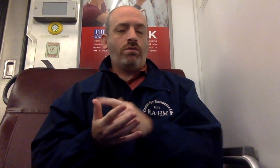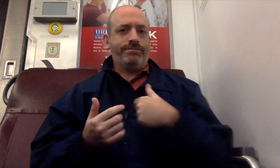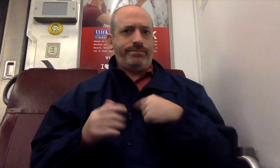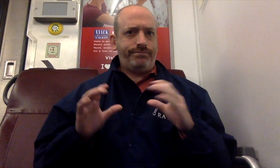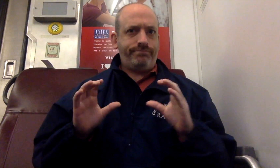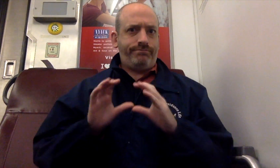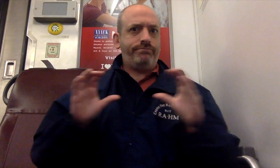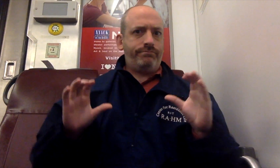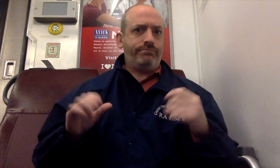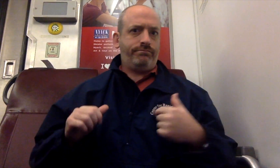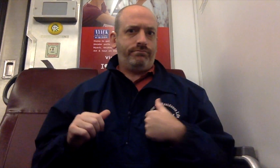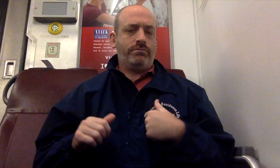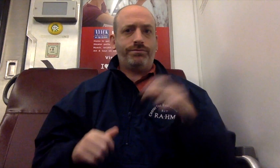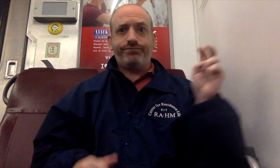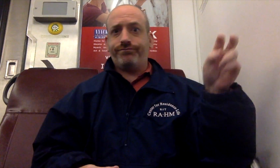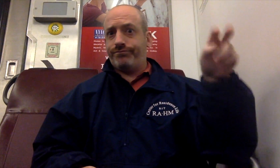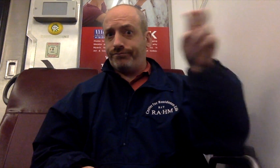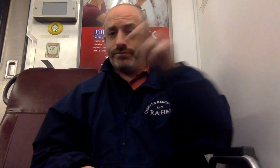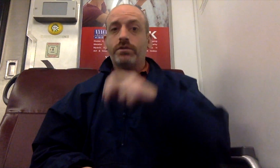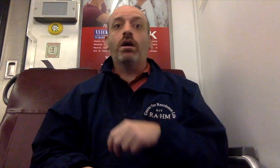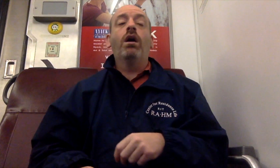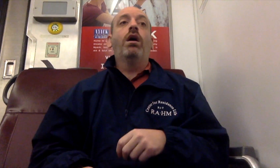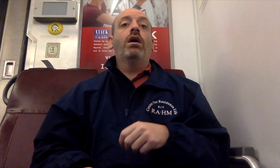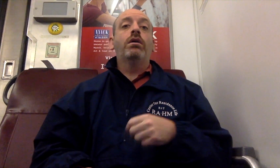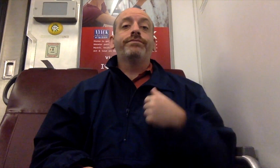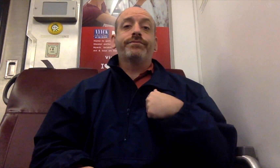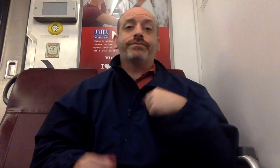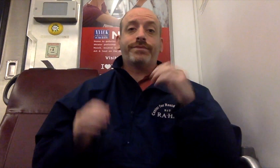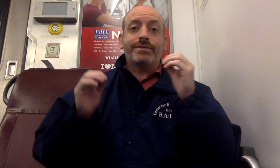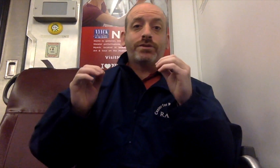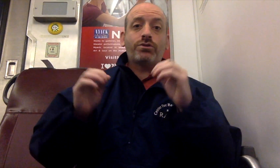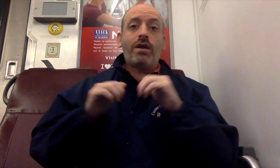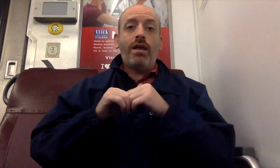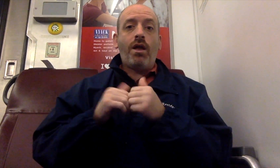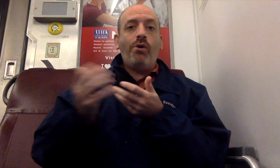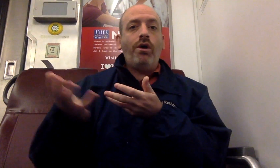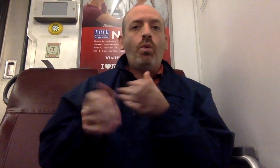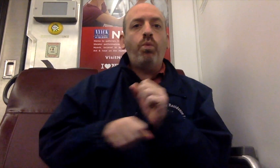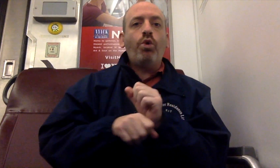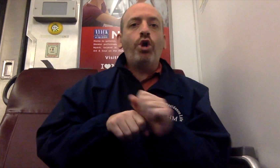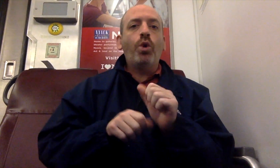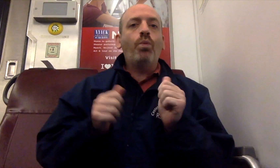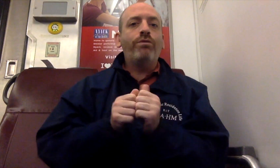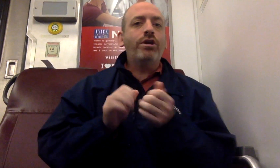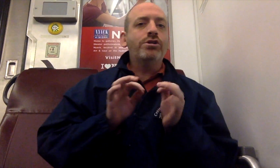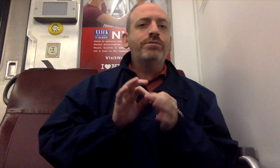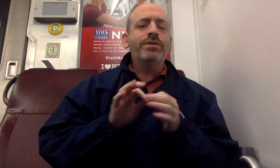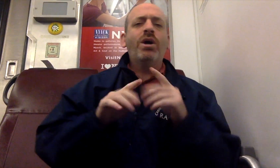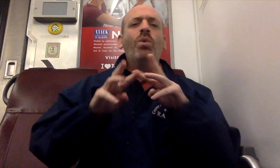as I'm certified ADA coordinator. I've been going places giving the workshops across the country. I also provide interpreting workshop on how to work with interpreters (etiquette).